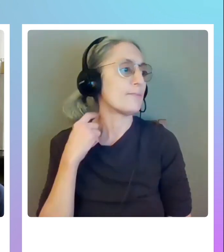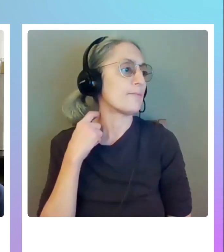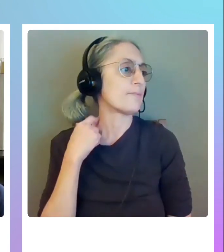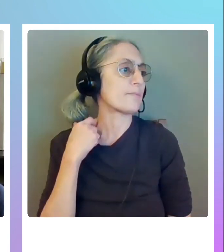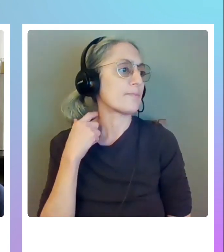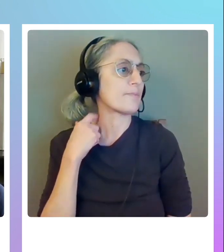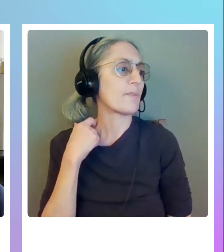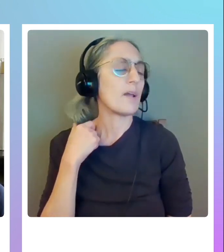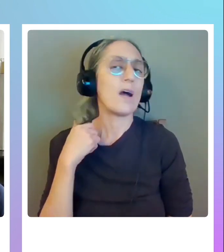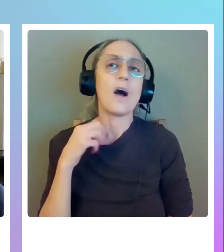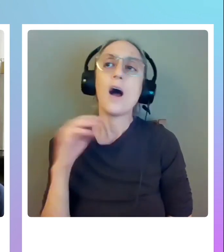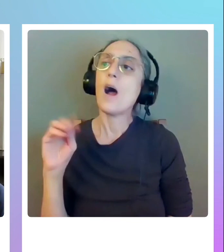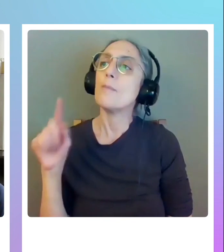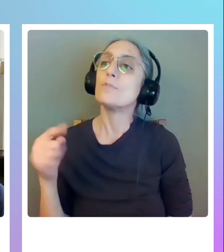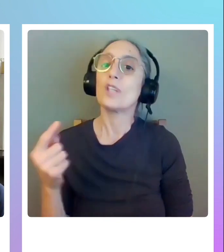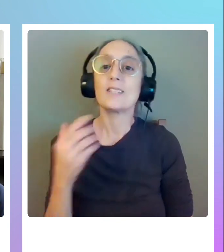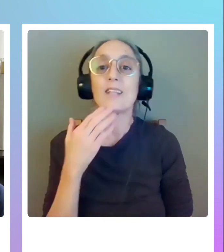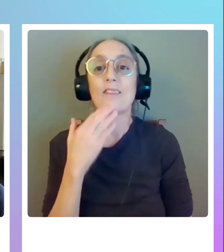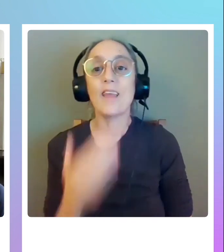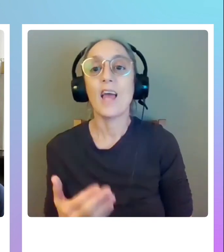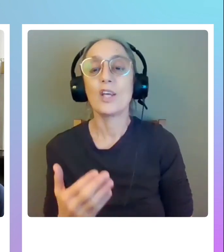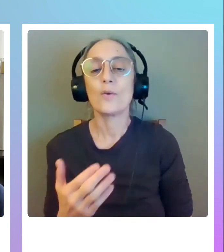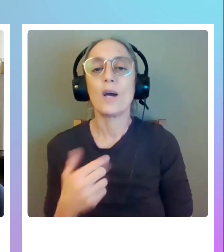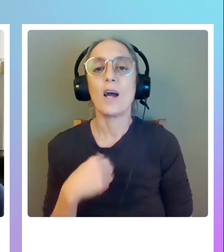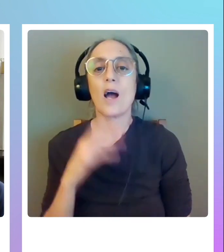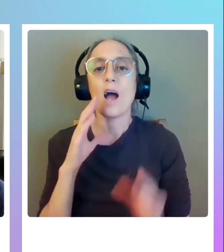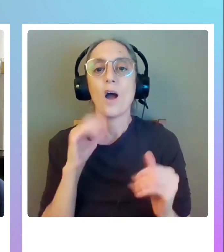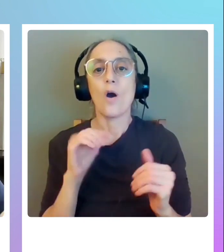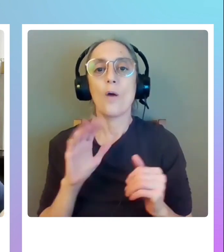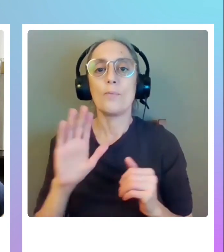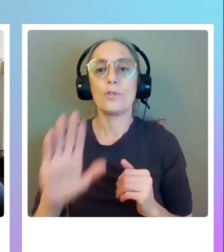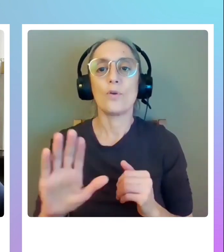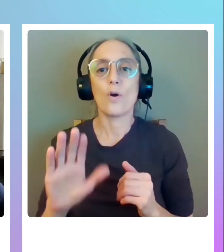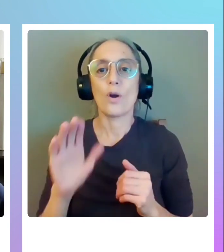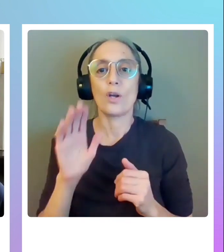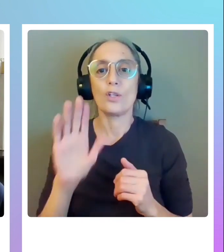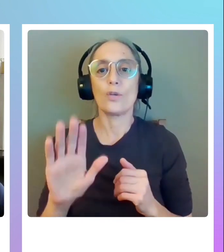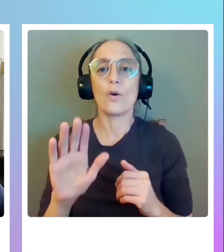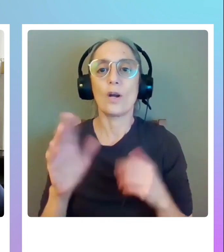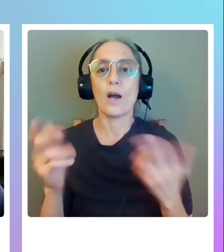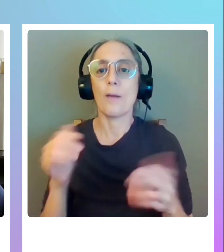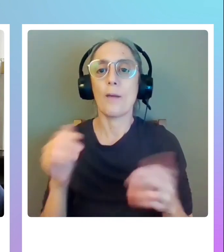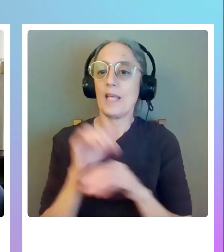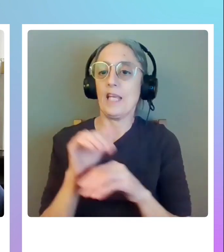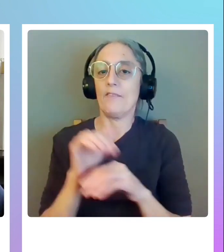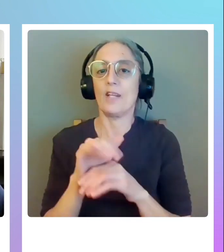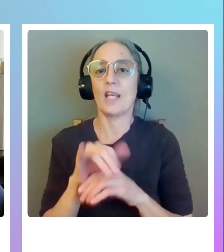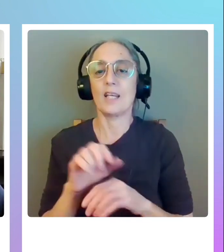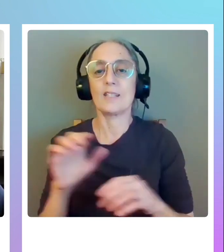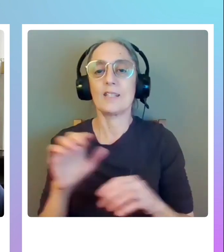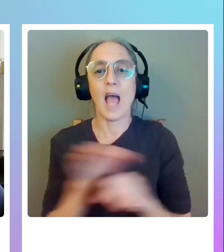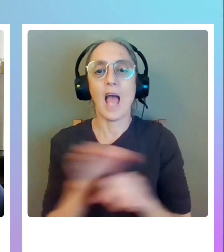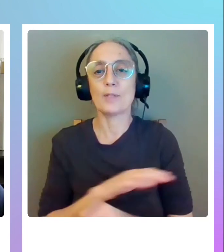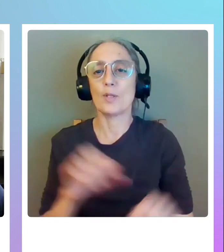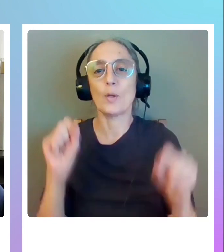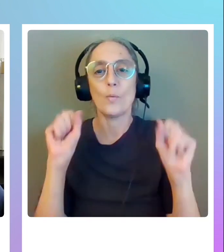Just thank you and I hope your evening is absolutely wonderful and I hope you enjoyed my talk